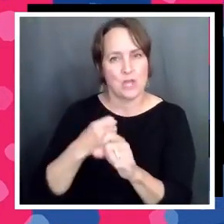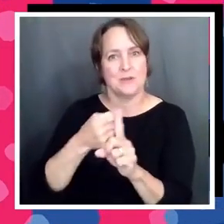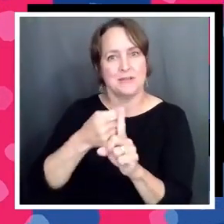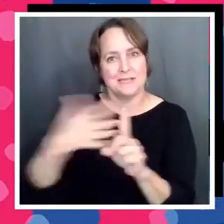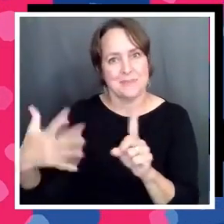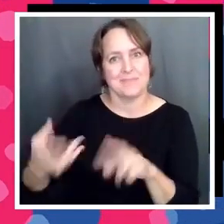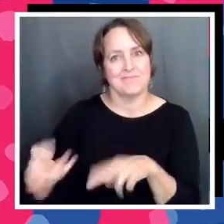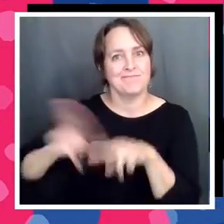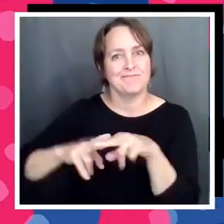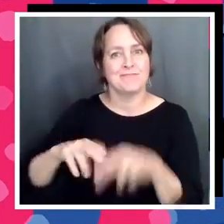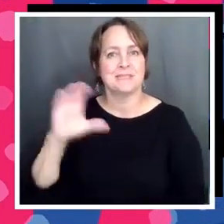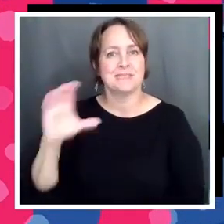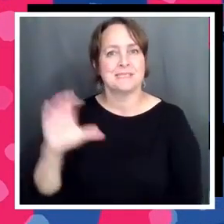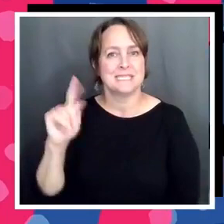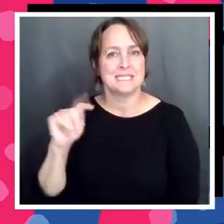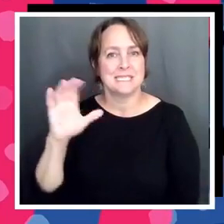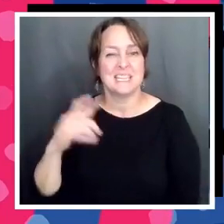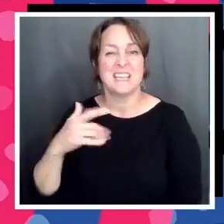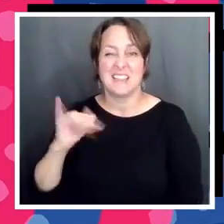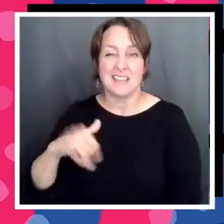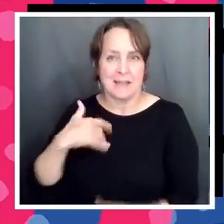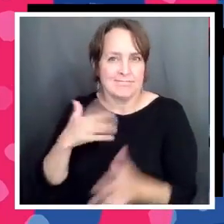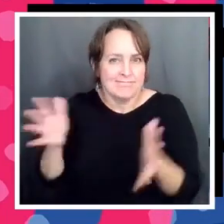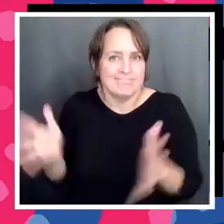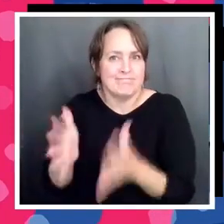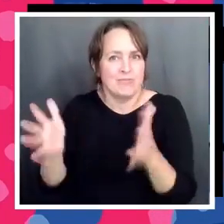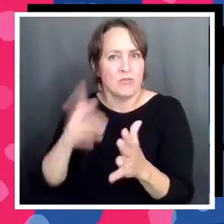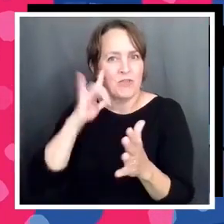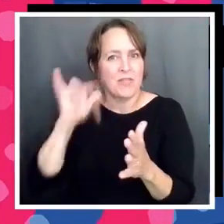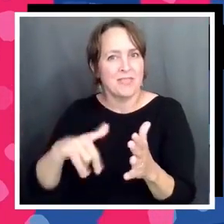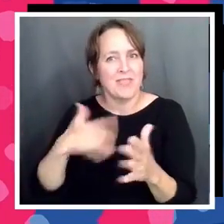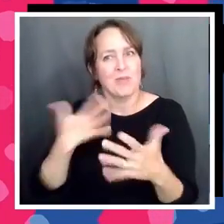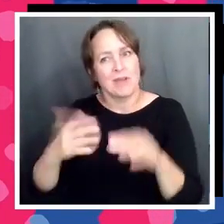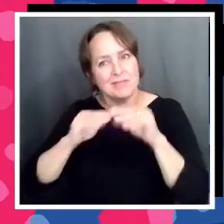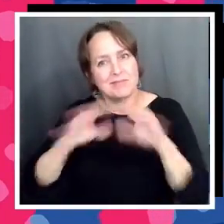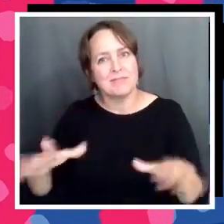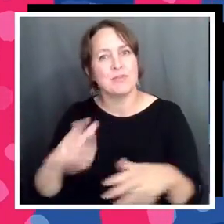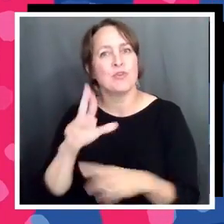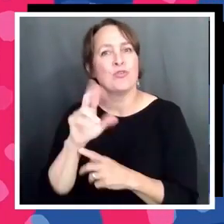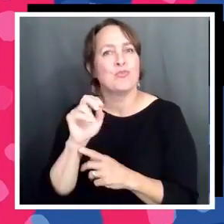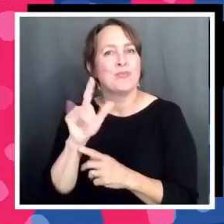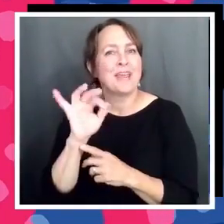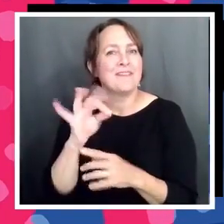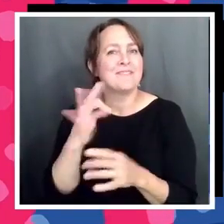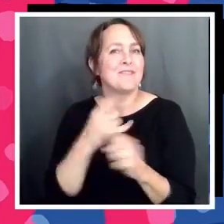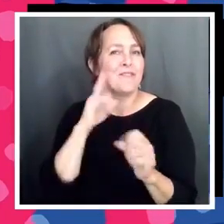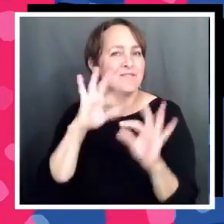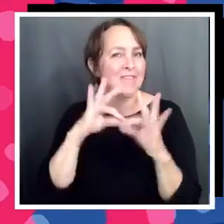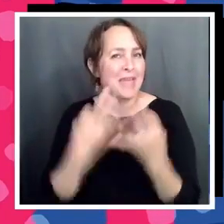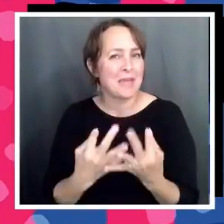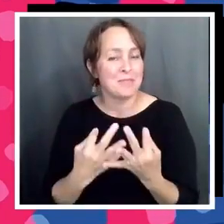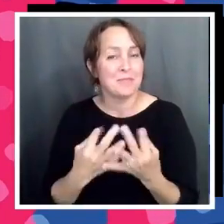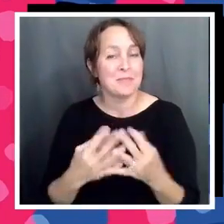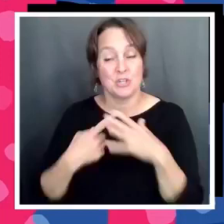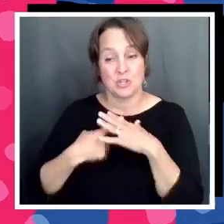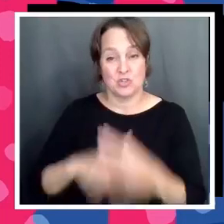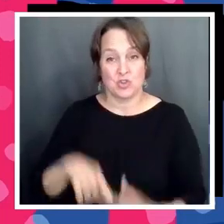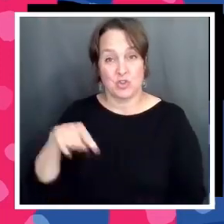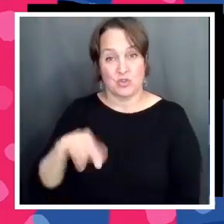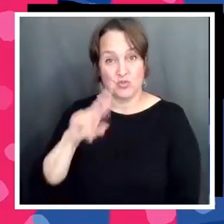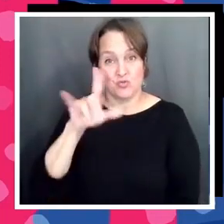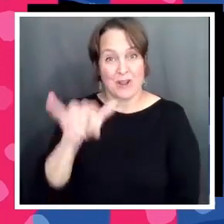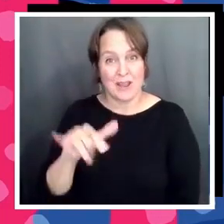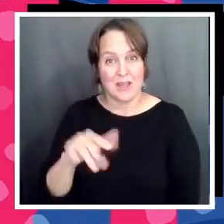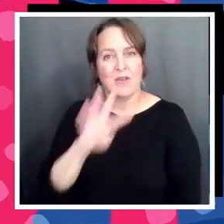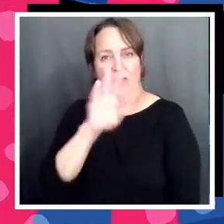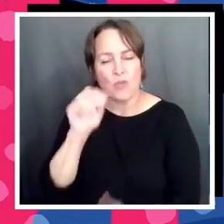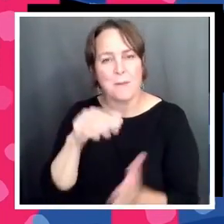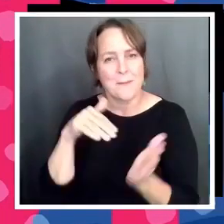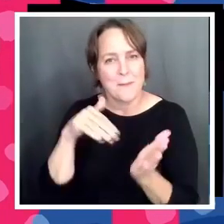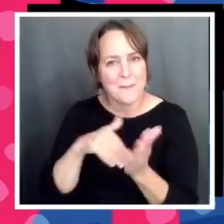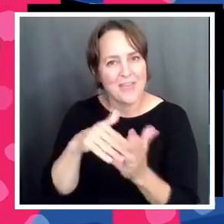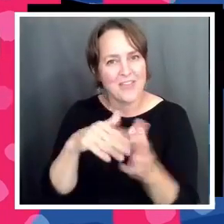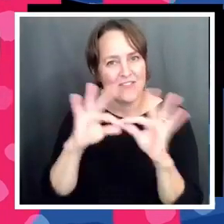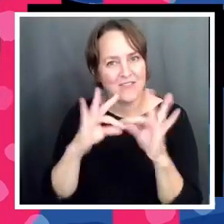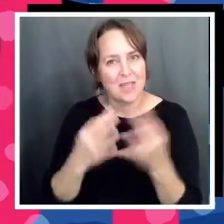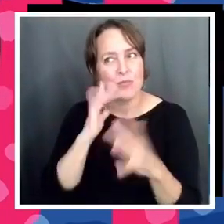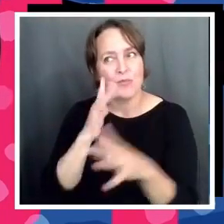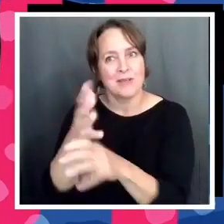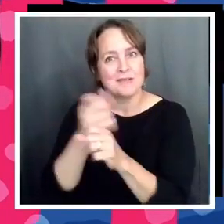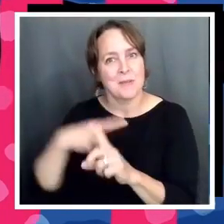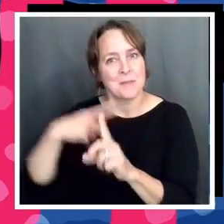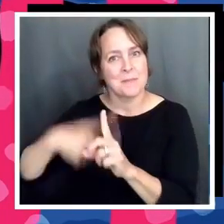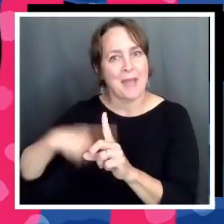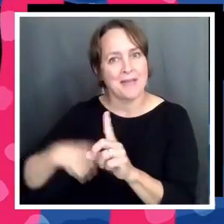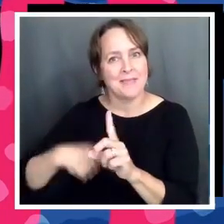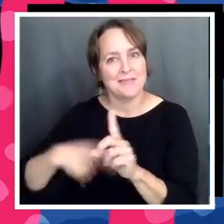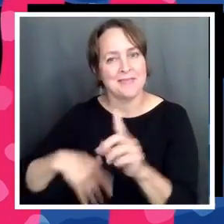THE HISTORIC AMERICAN RESCUE